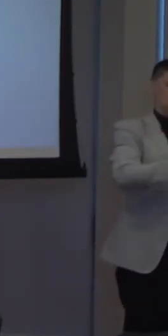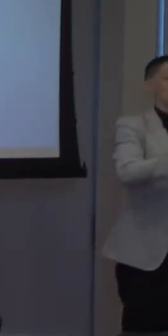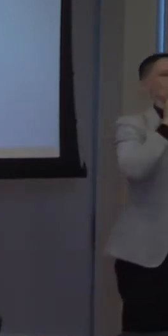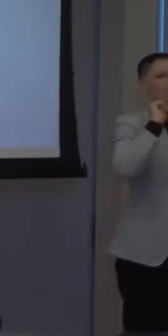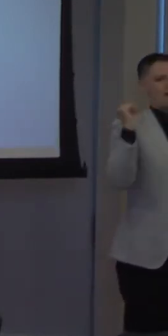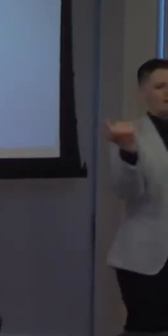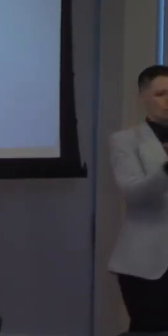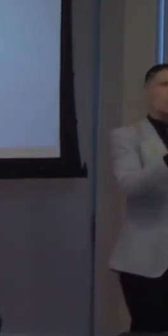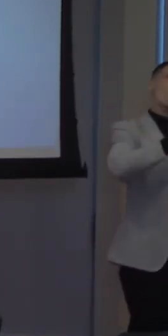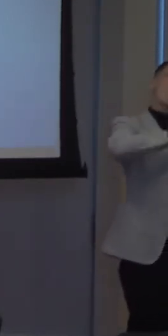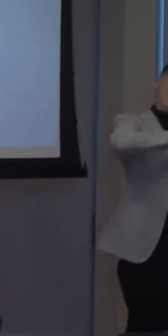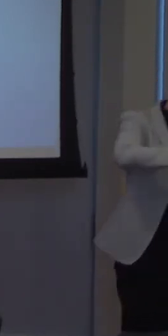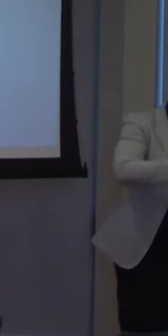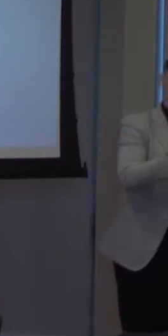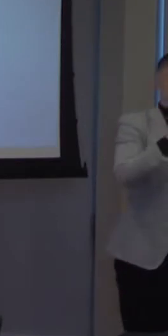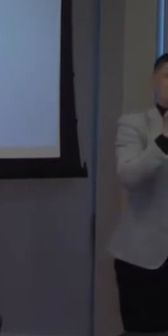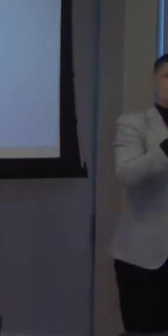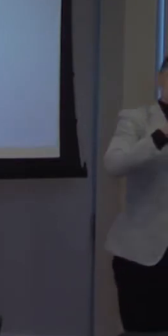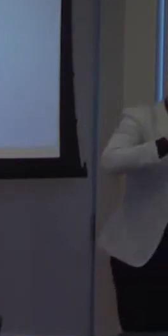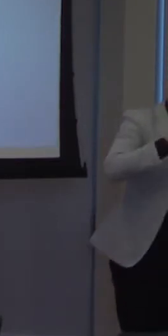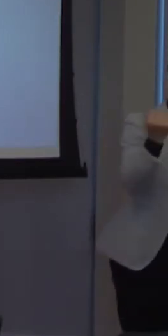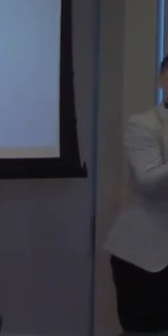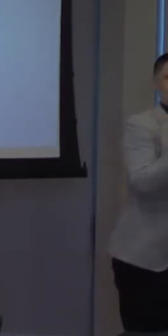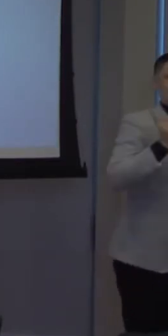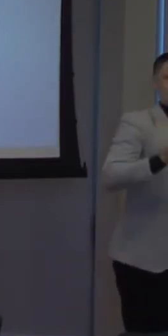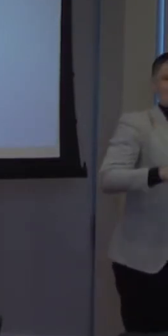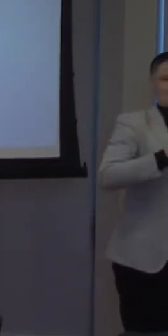and that's how we're going to be so successful in spaces, we include everybody.